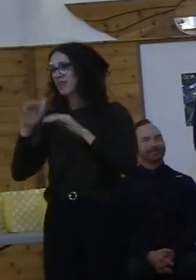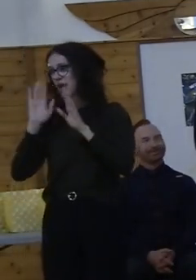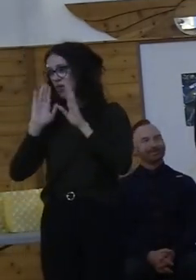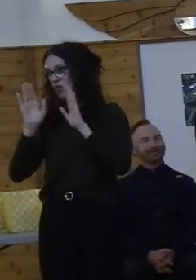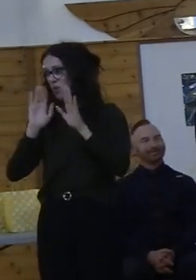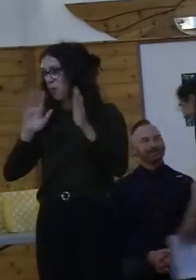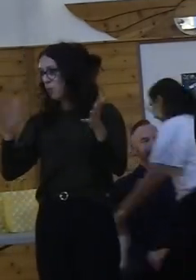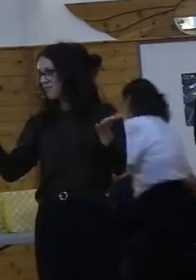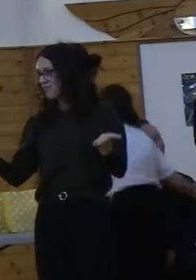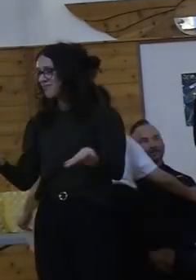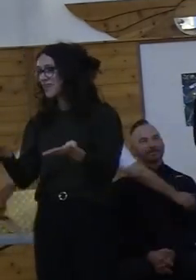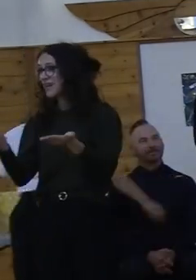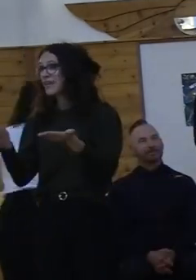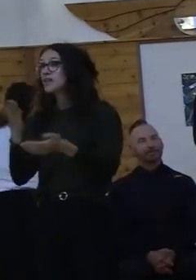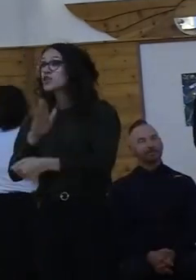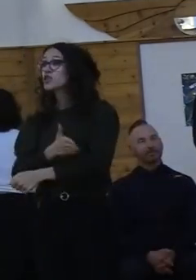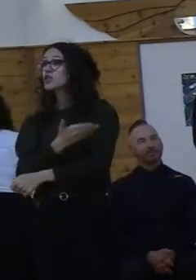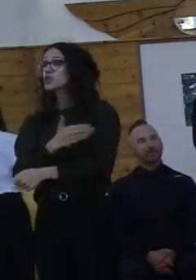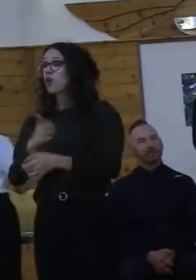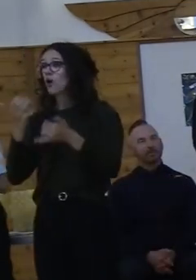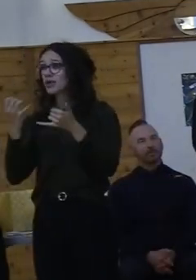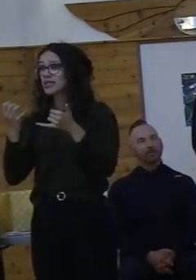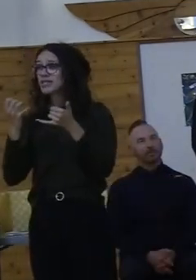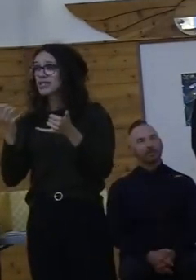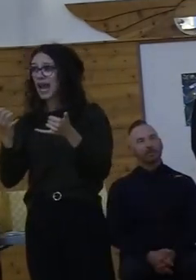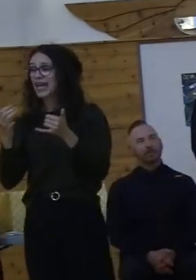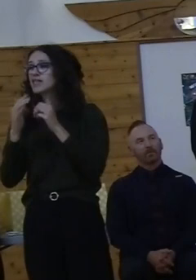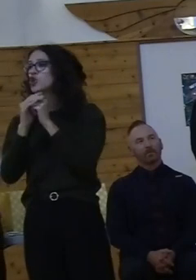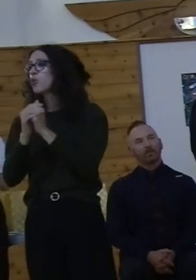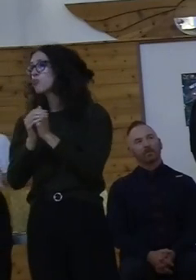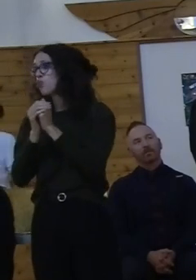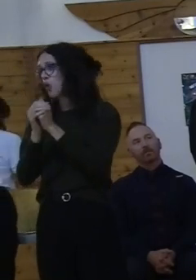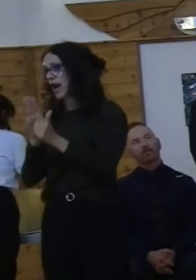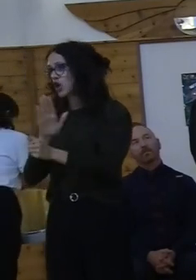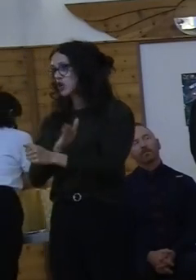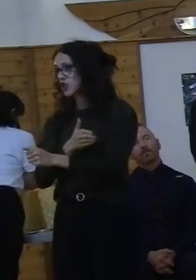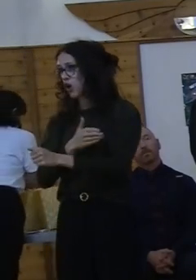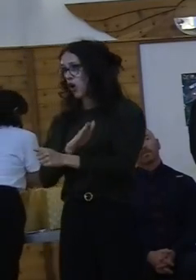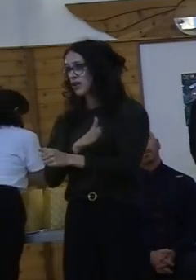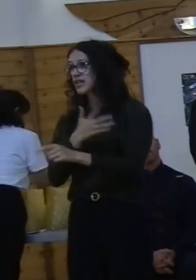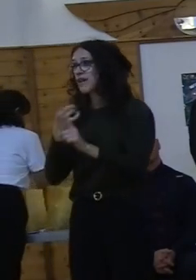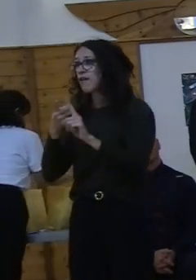The song that we chose to sing today is a prayer song and it comes from our creation